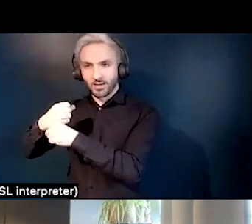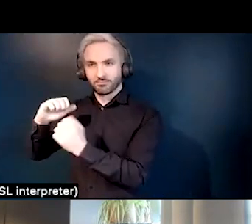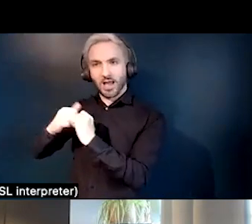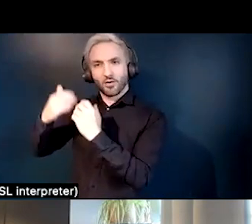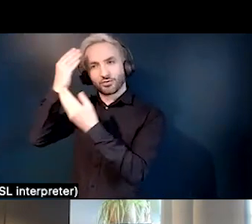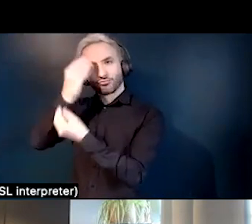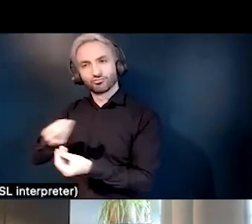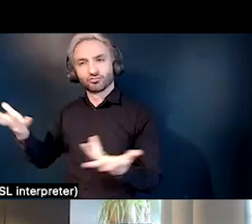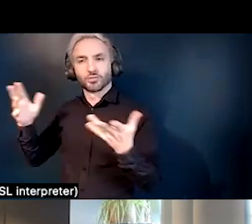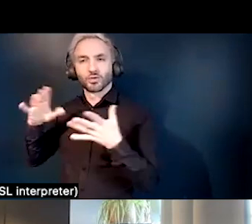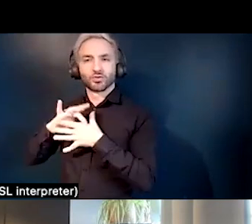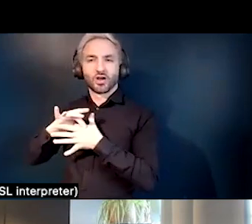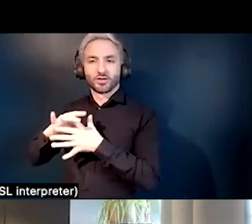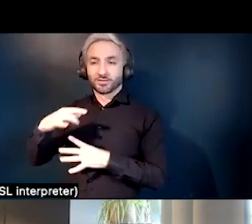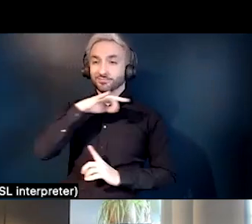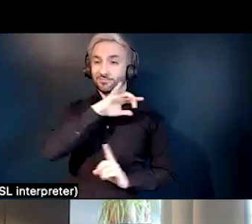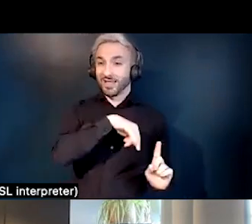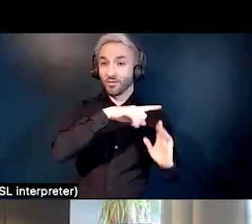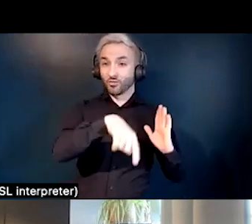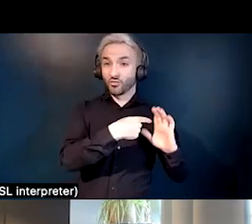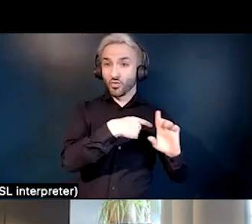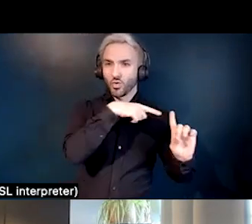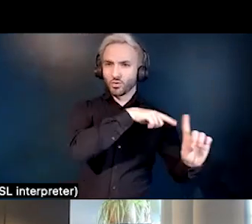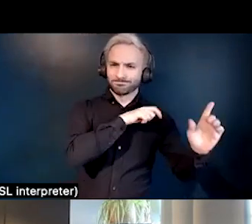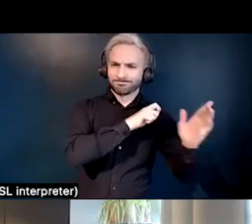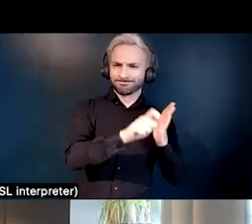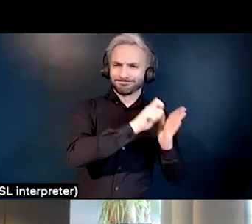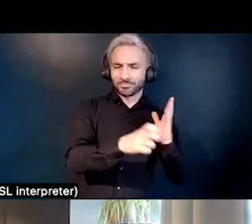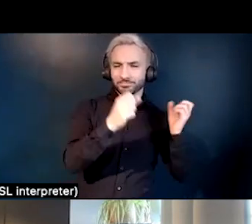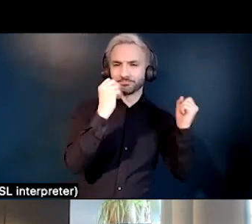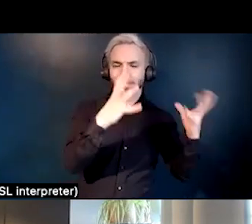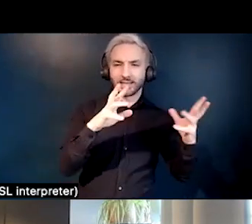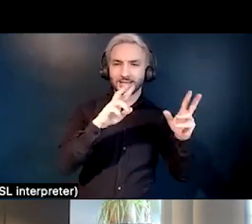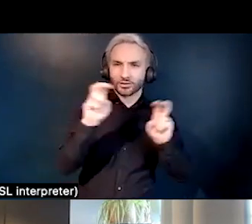O'Leary wrote extensively about issues affecting the publishing industry. With Hugh McGuire,